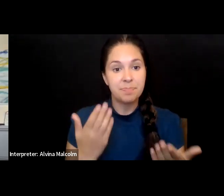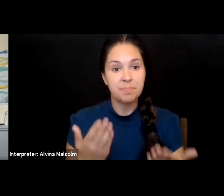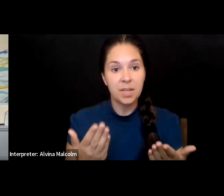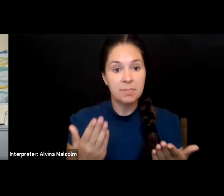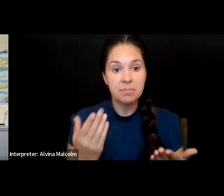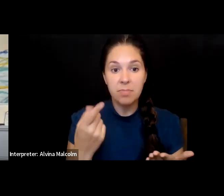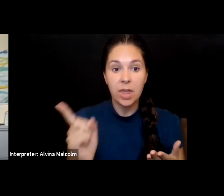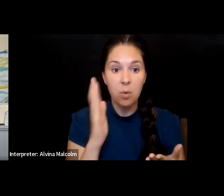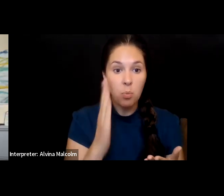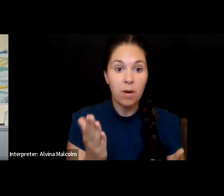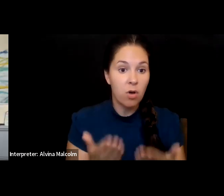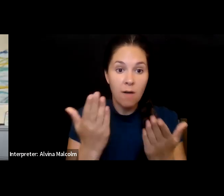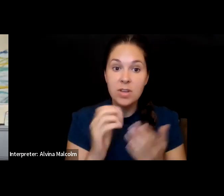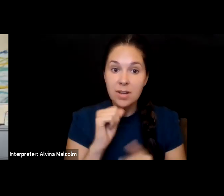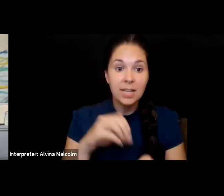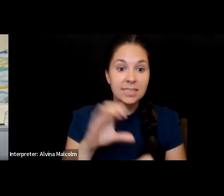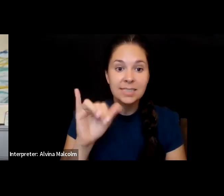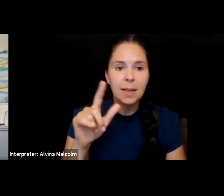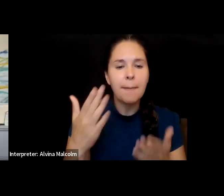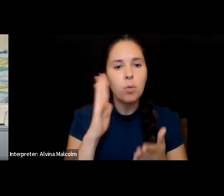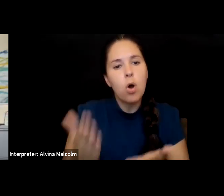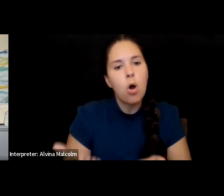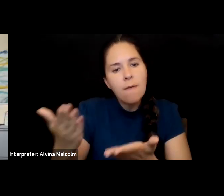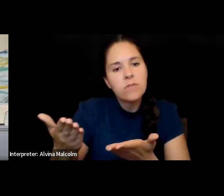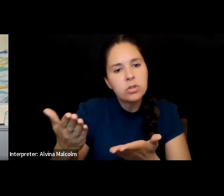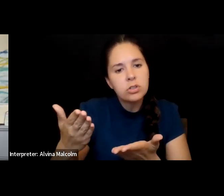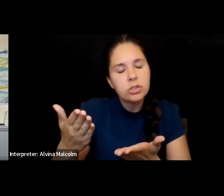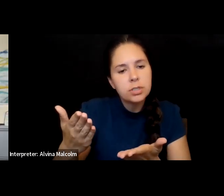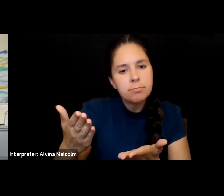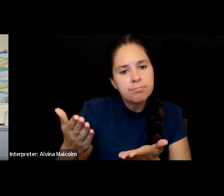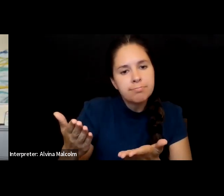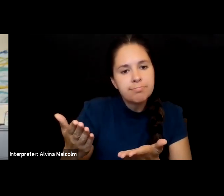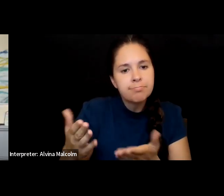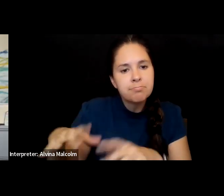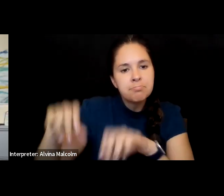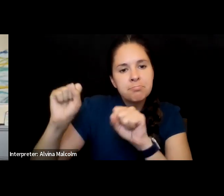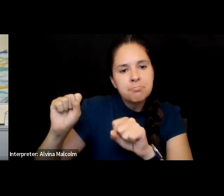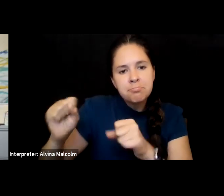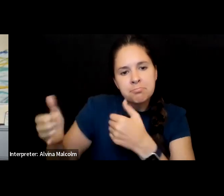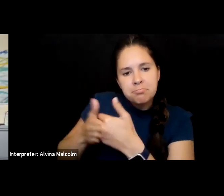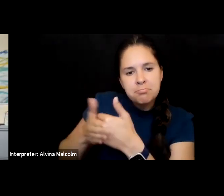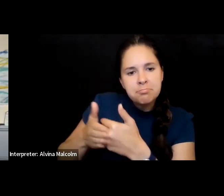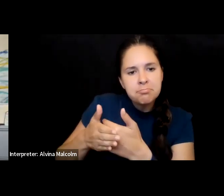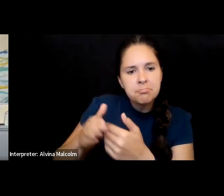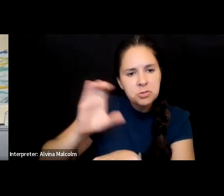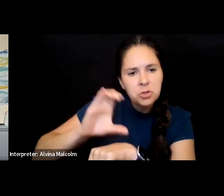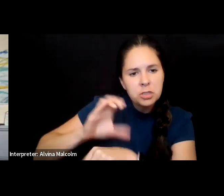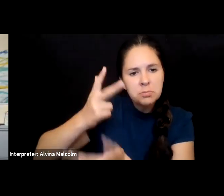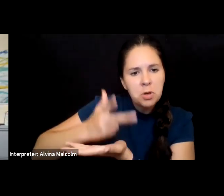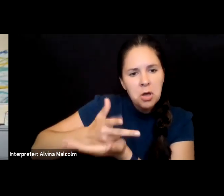first part of COVID. We asked to open the CILs up. Whenever CIL that wanted to participated. They all wanted to.